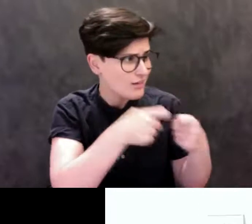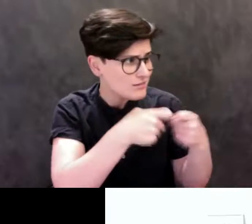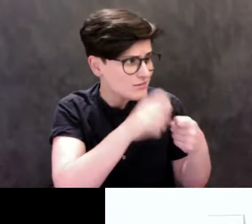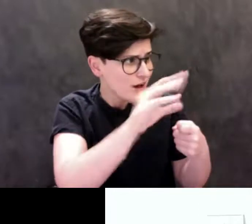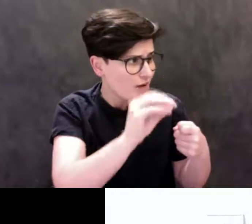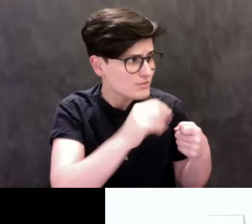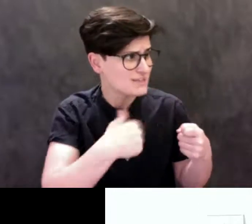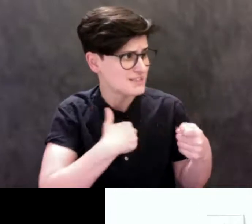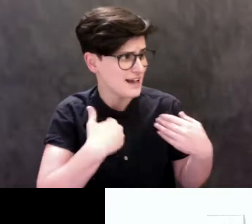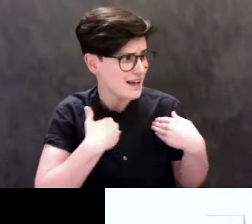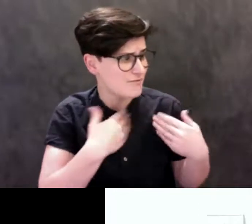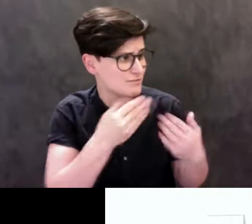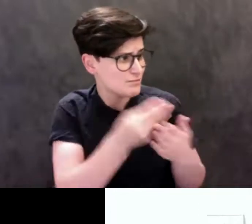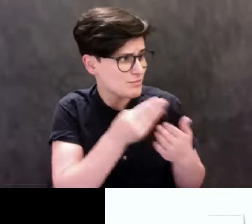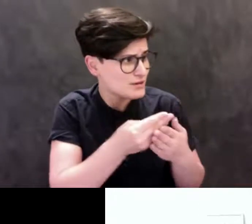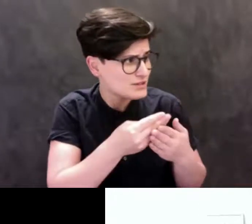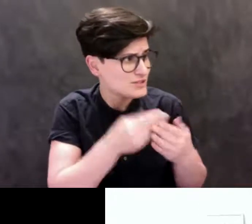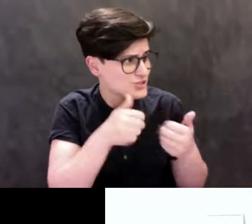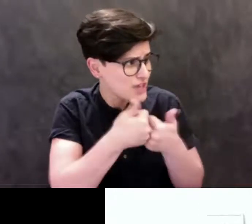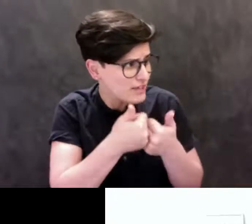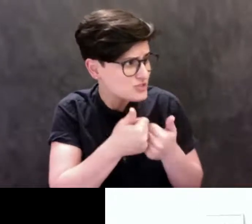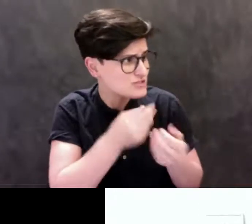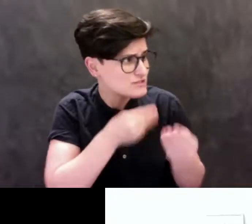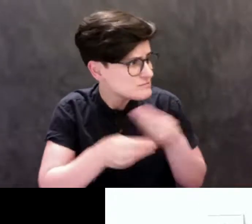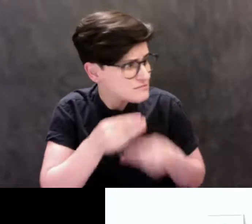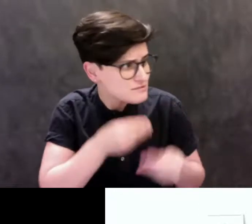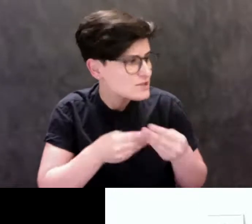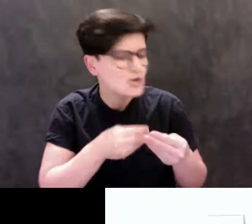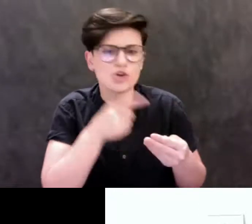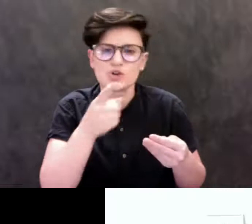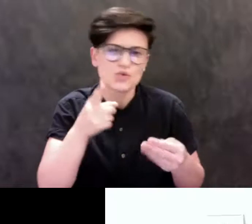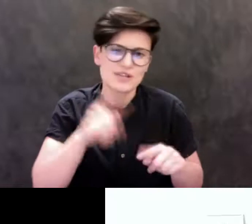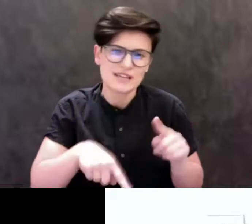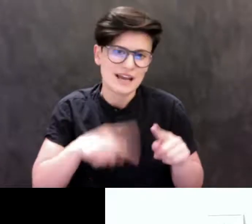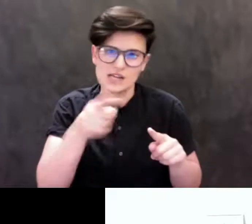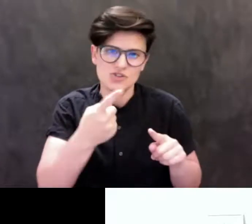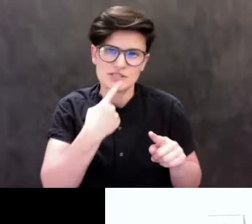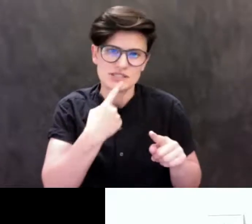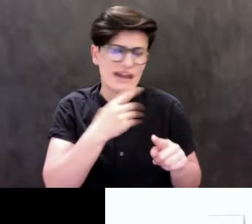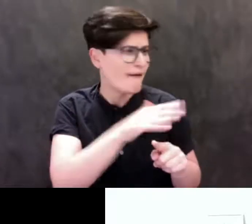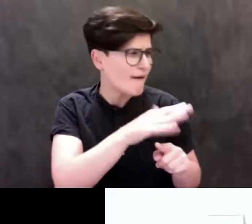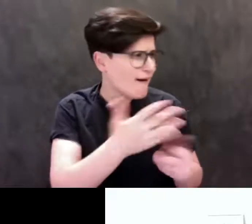You have to provide information to them that shows your limited income.